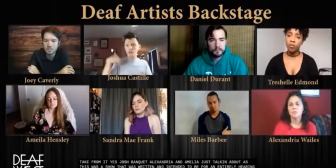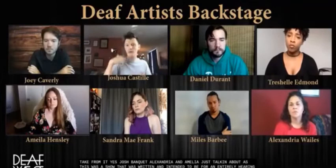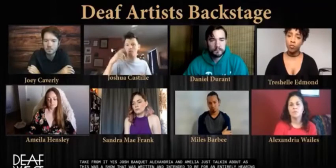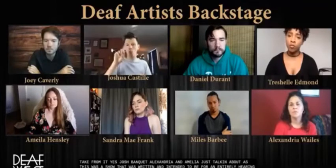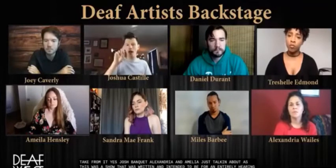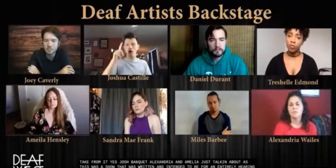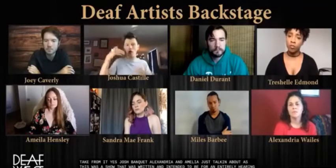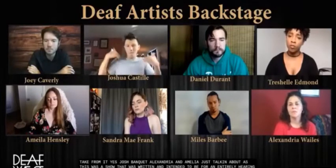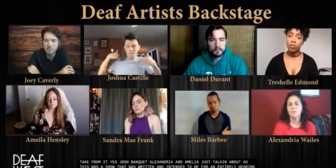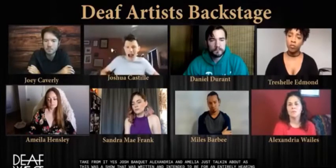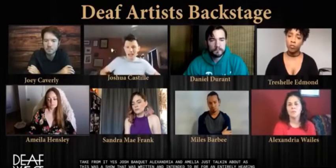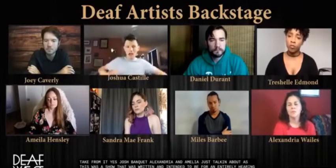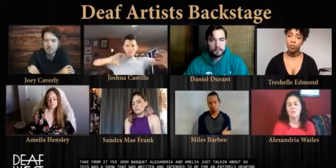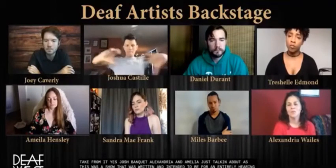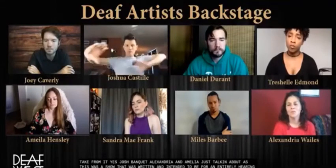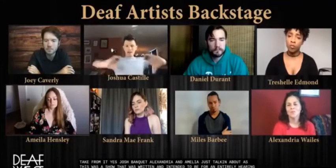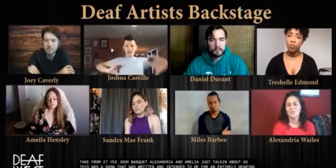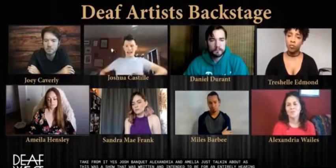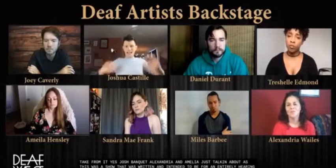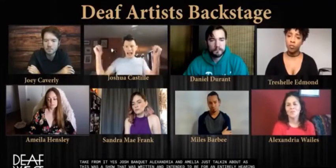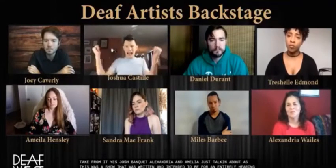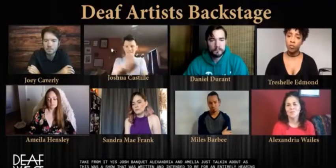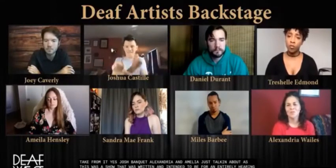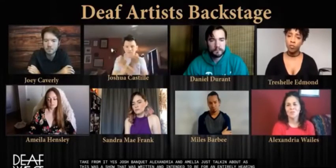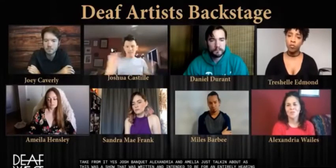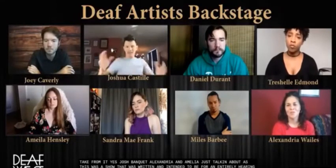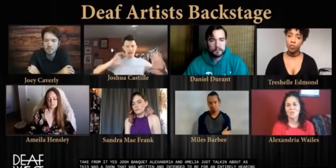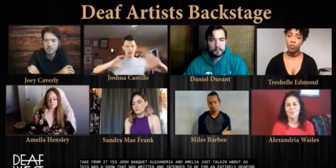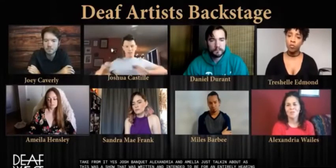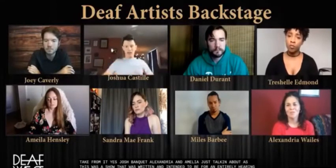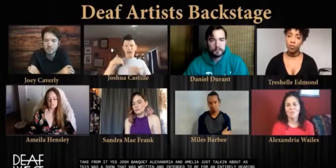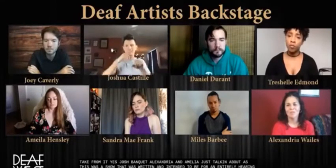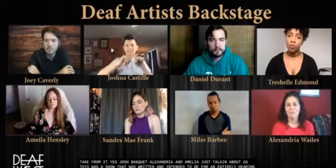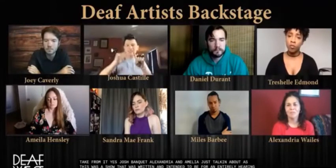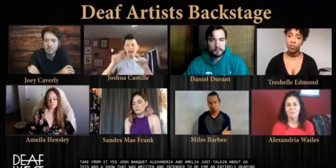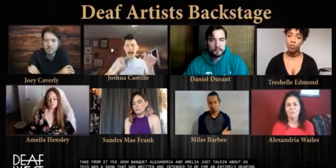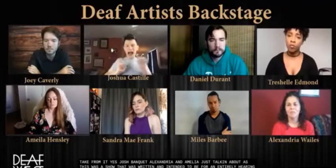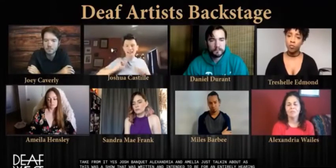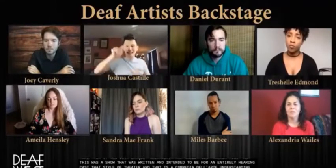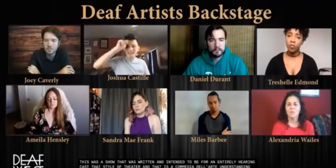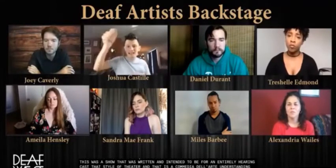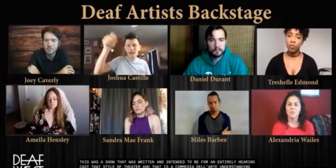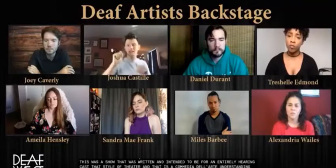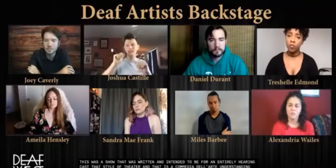That some are performing with masks and they only communicate through their body language.